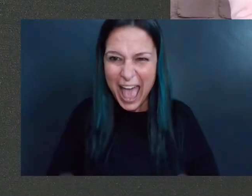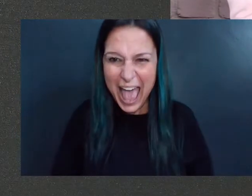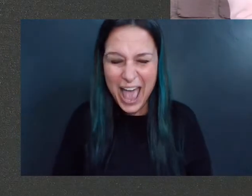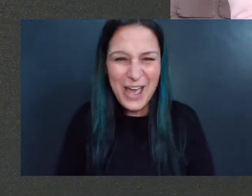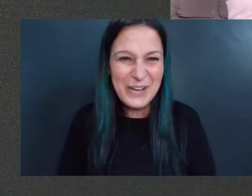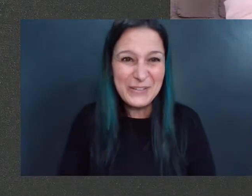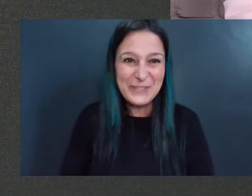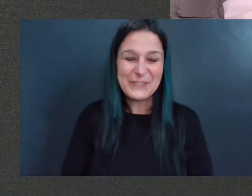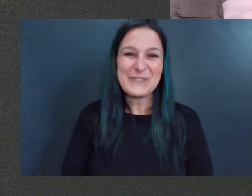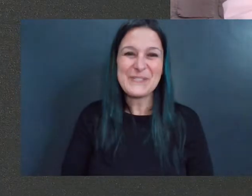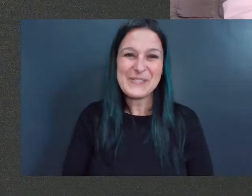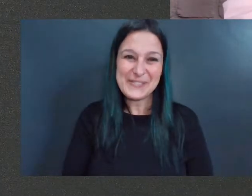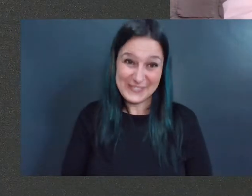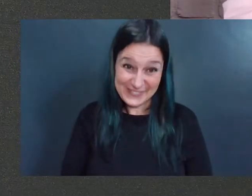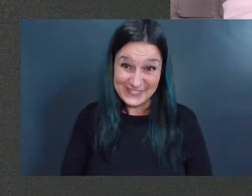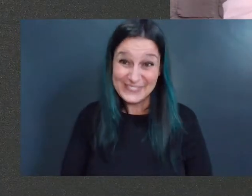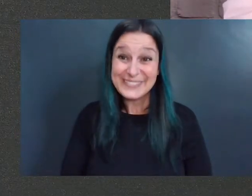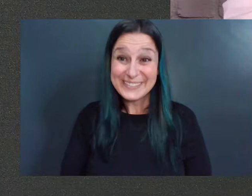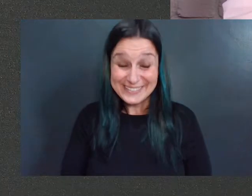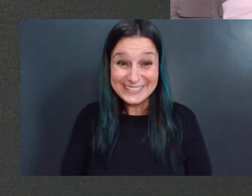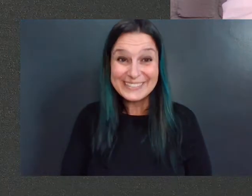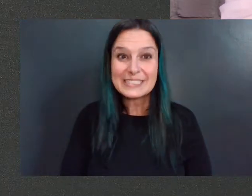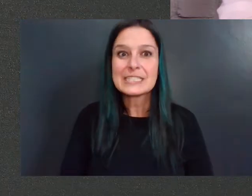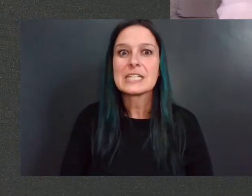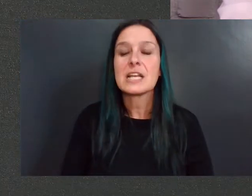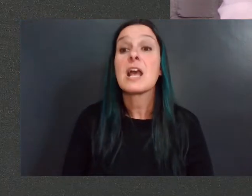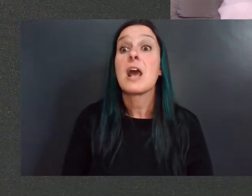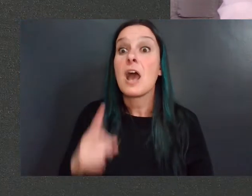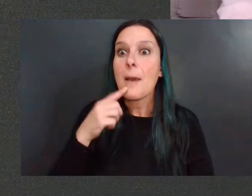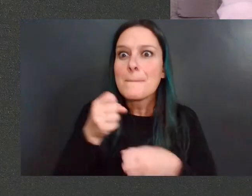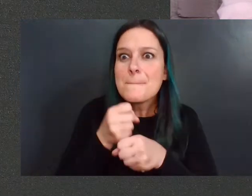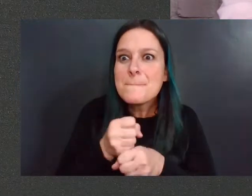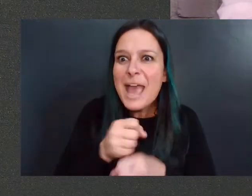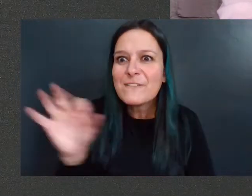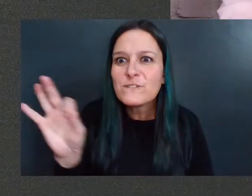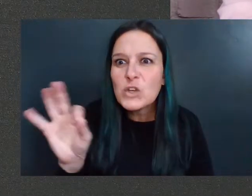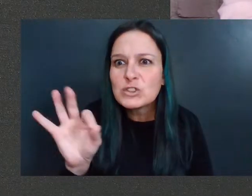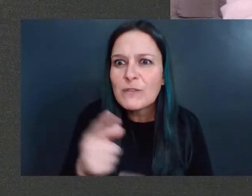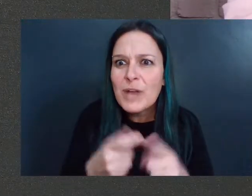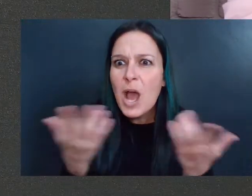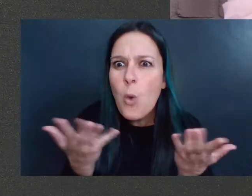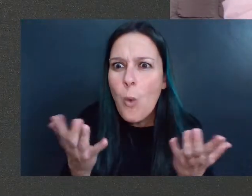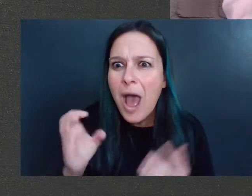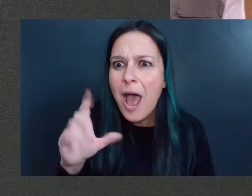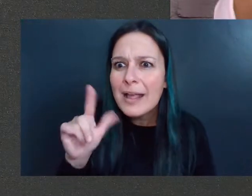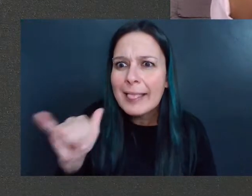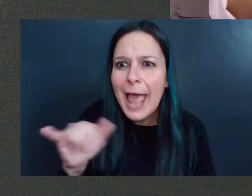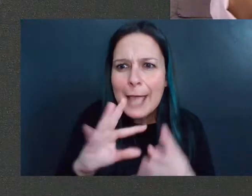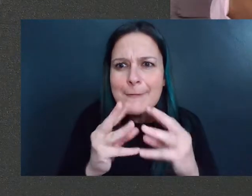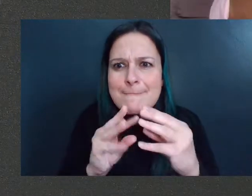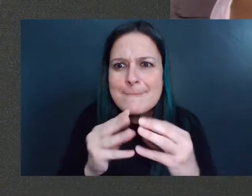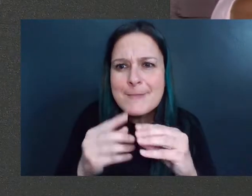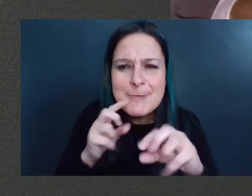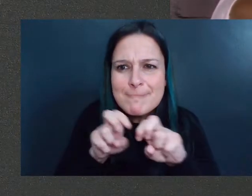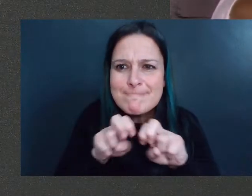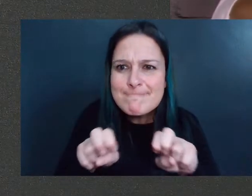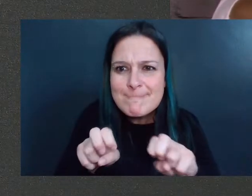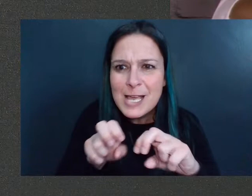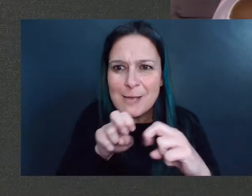Yeah. And make some furniture out of clay and look, he's sitting inside on his furniture